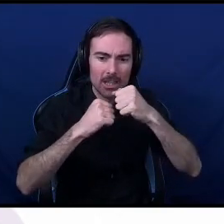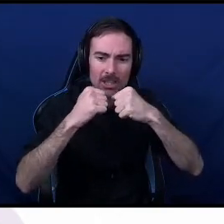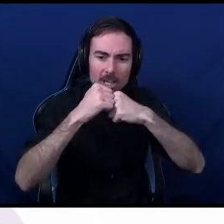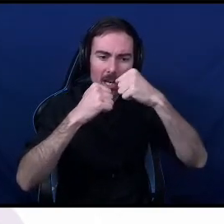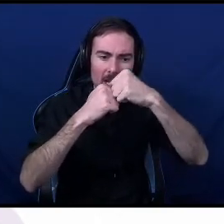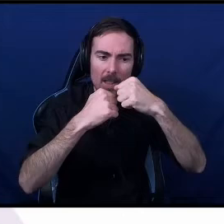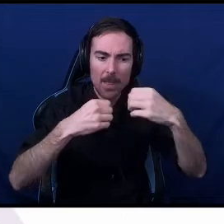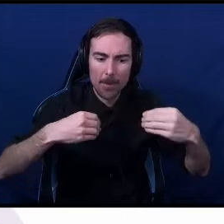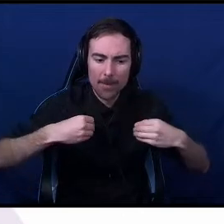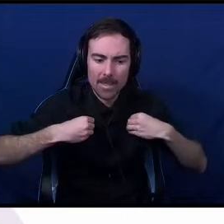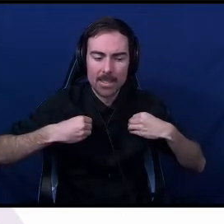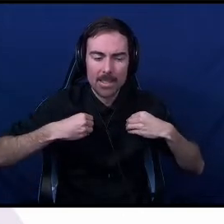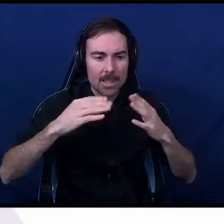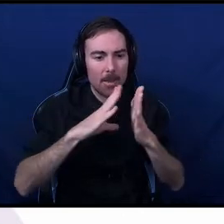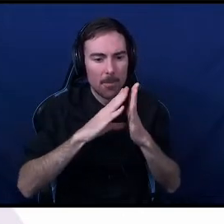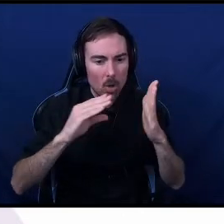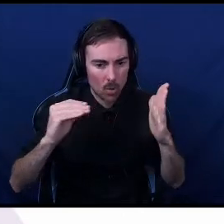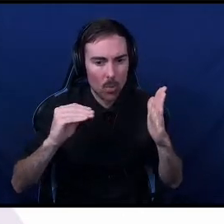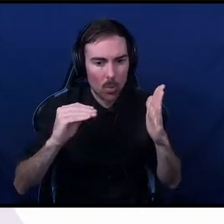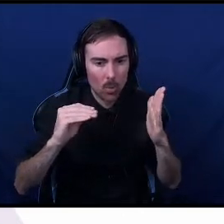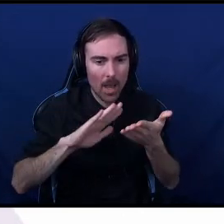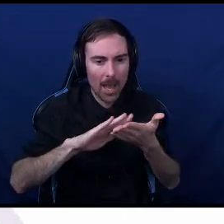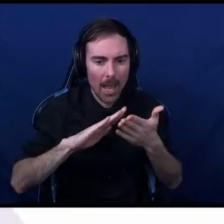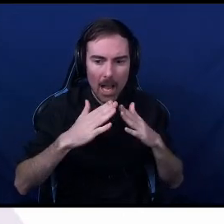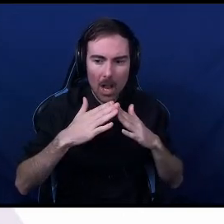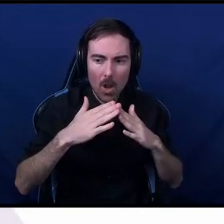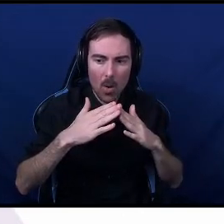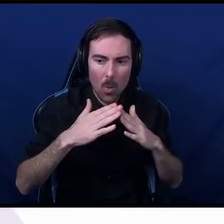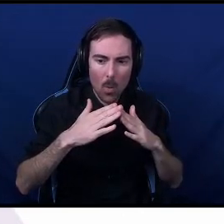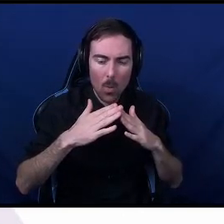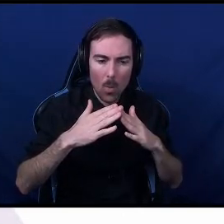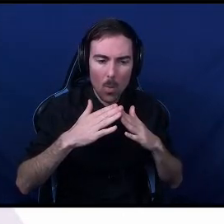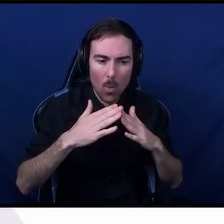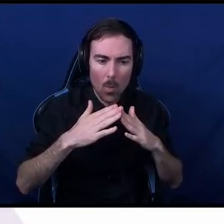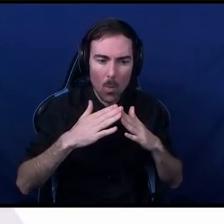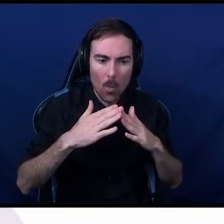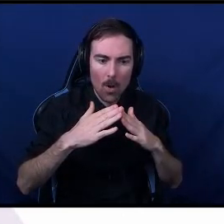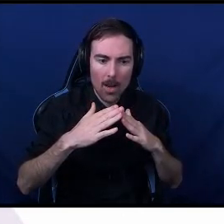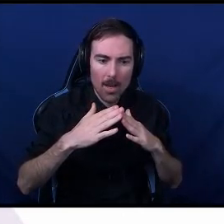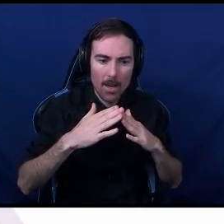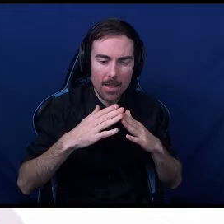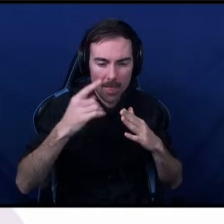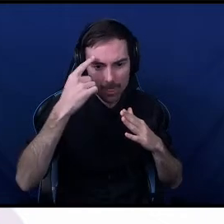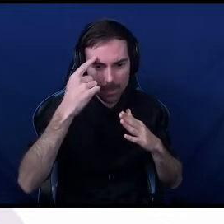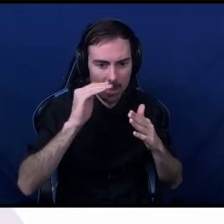have for dealing with innovation in the disabled space, is actually very, very underdeveloped. So I think we